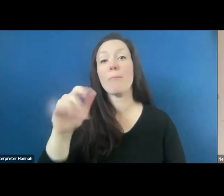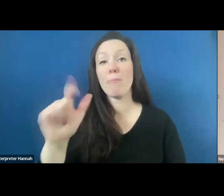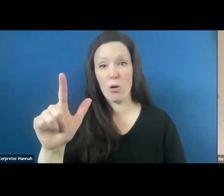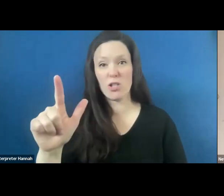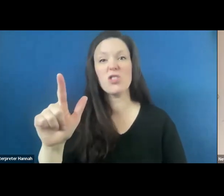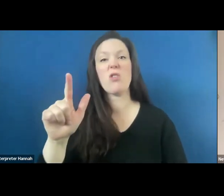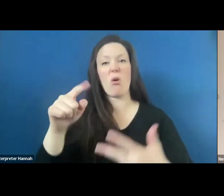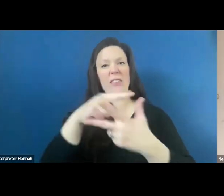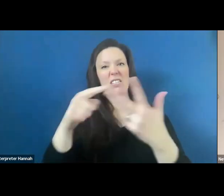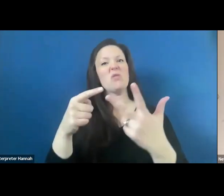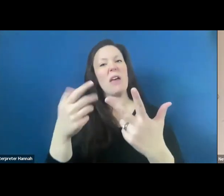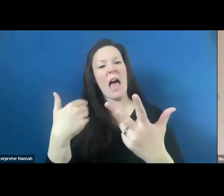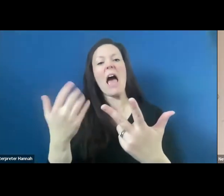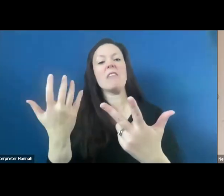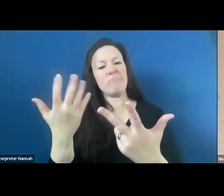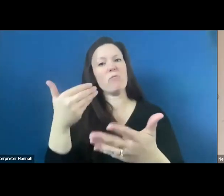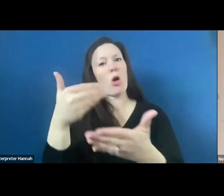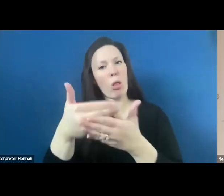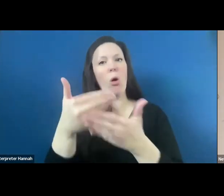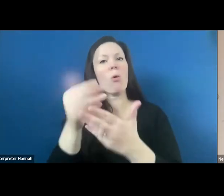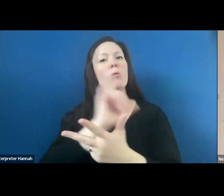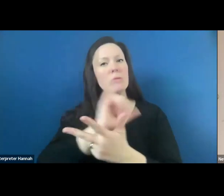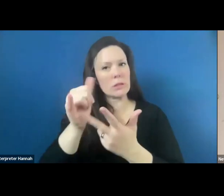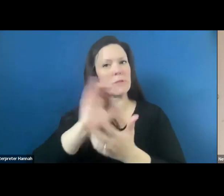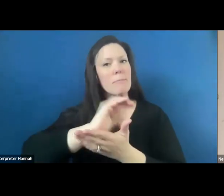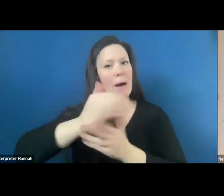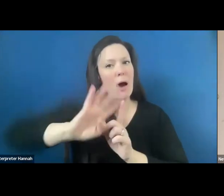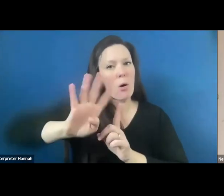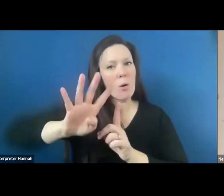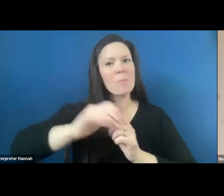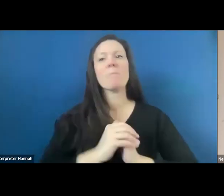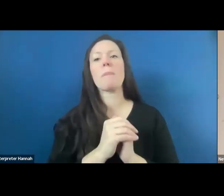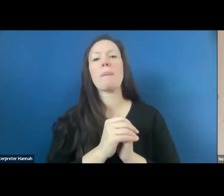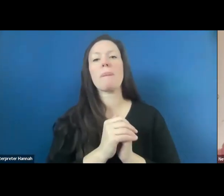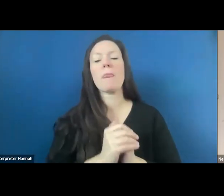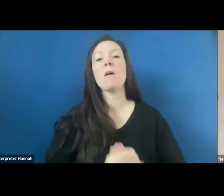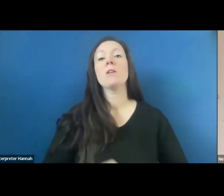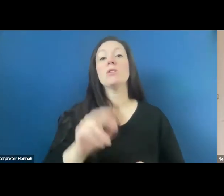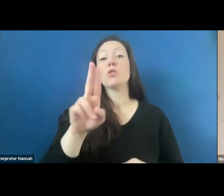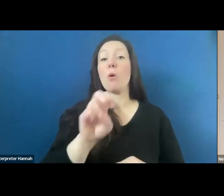the emissions are significant as part of the United States economy. It's about 1% of the U.S.